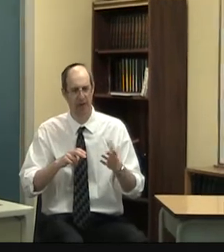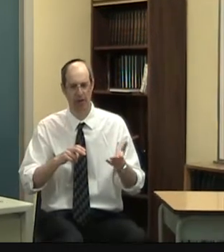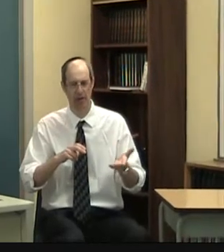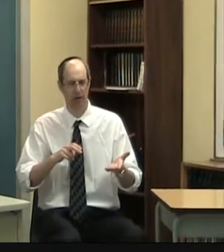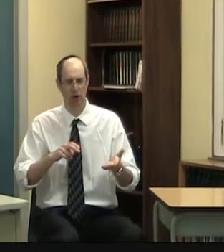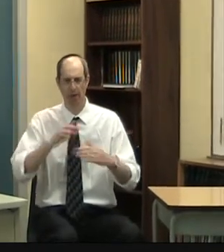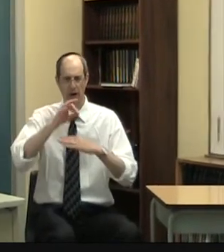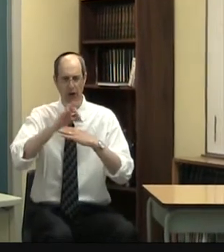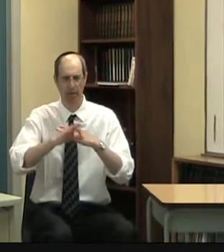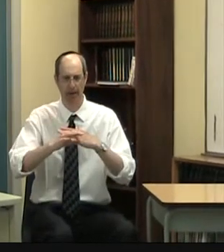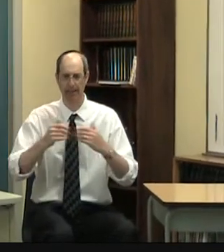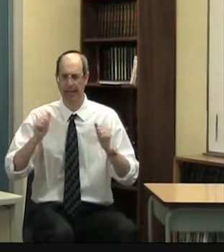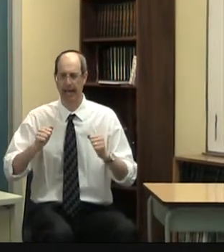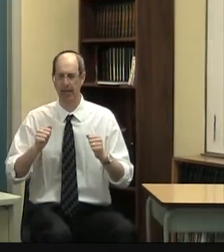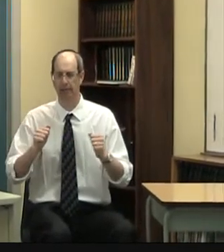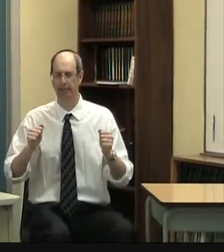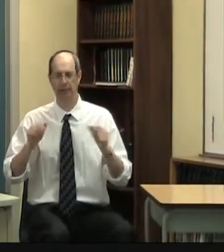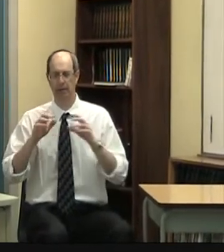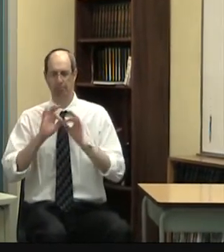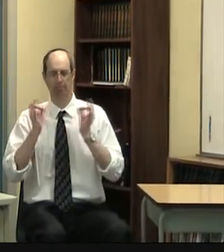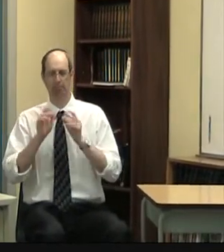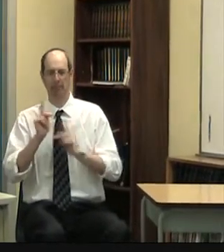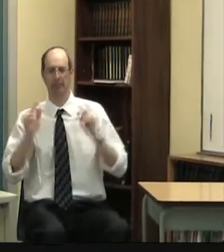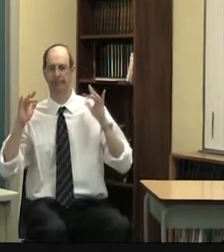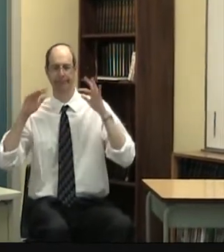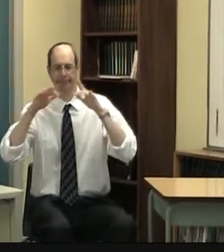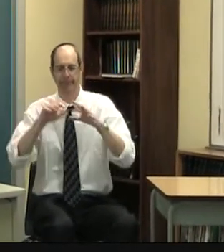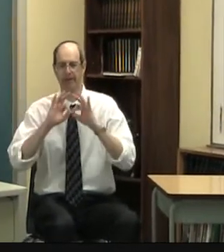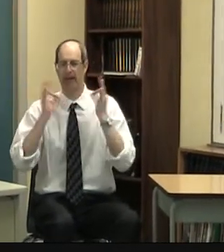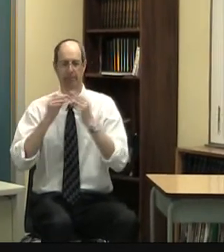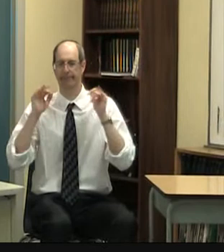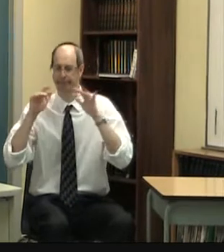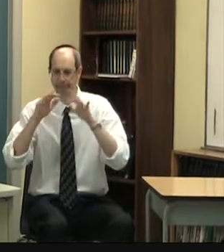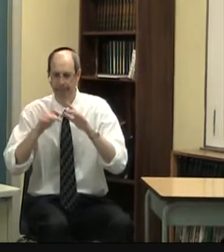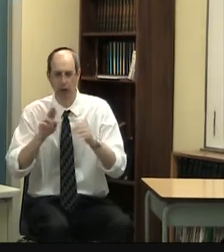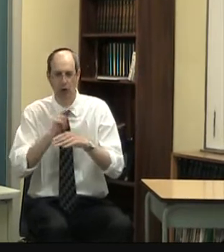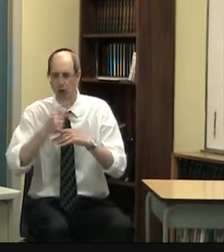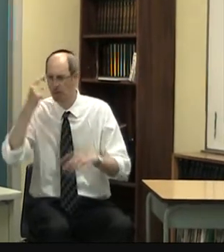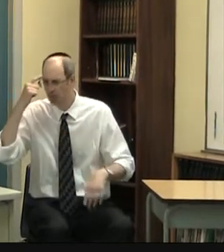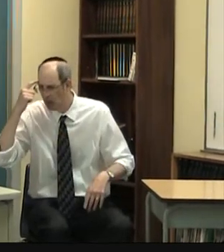Shabbos when people get together and family really functions as one you get to use your brain because you go ahead in the allocated time